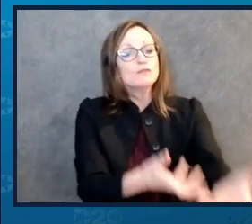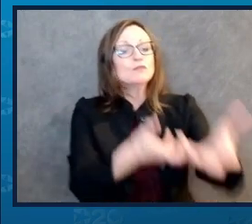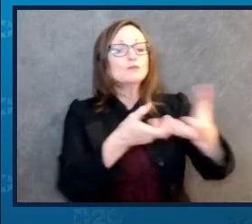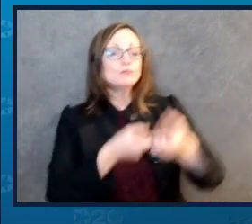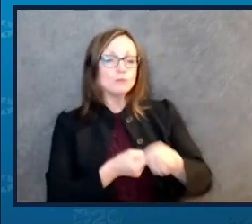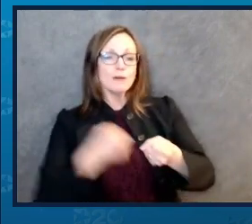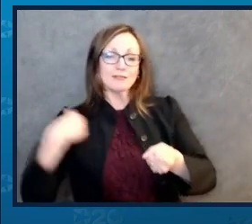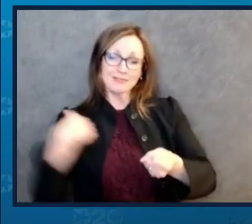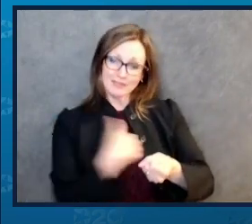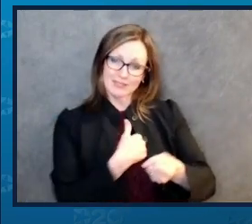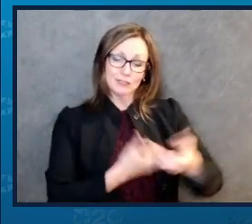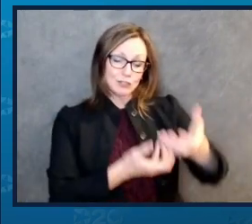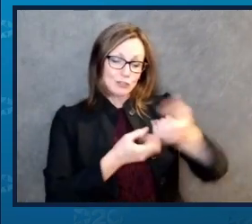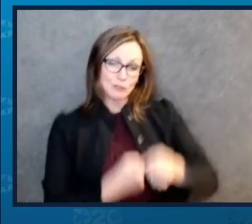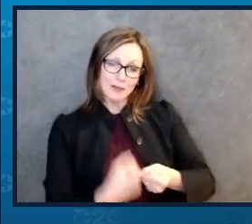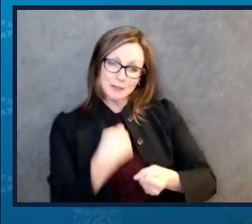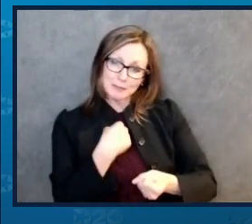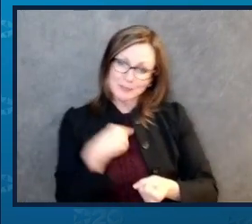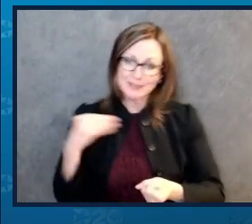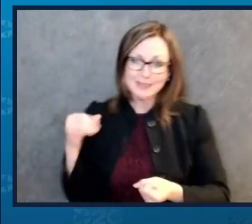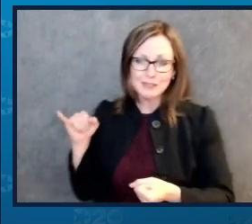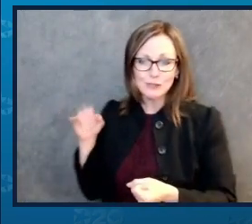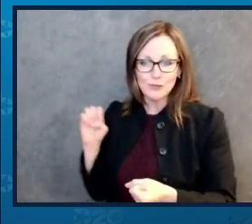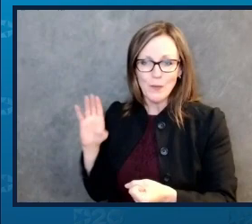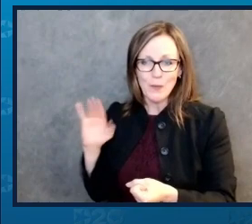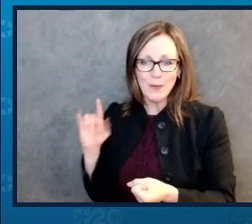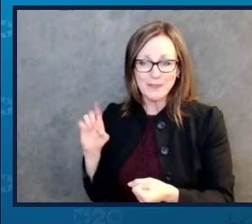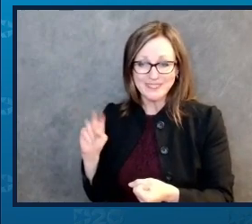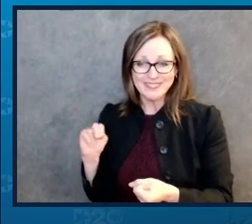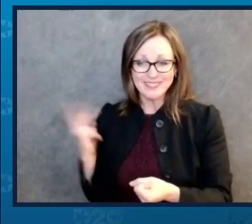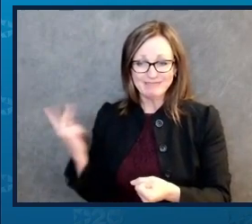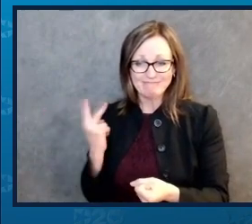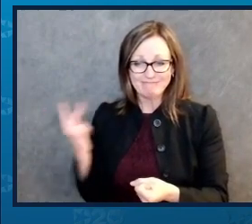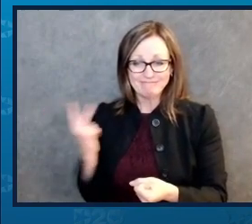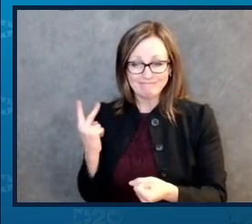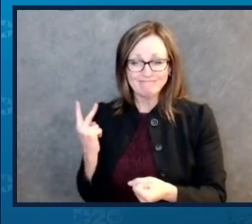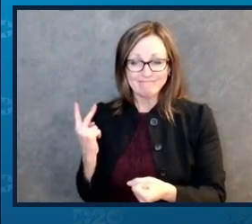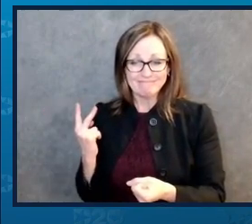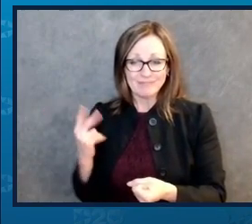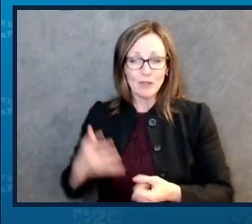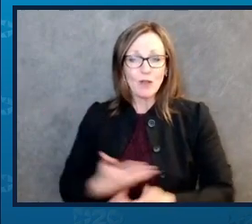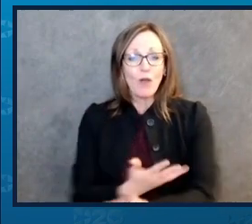WE BELIEVE THAT OUR COUNTRY, ALL